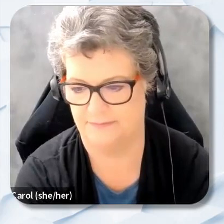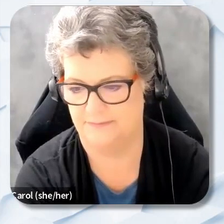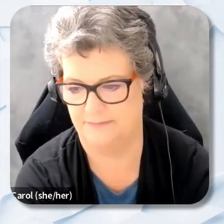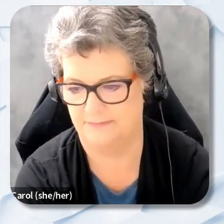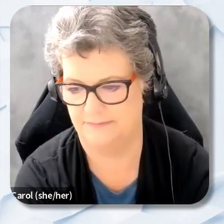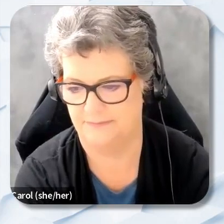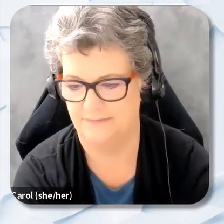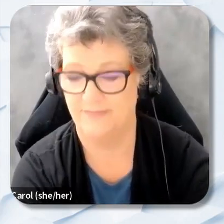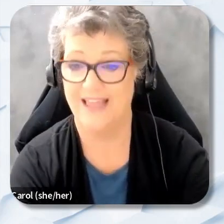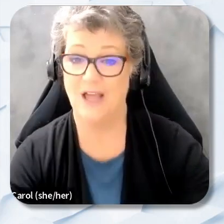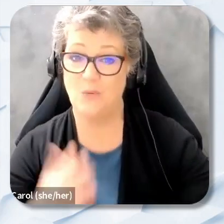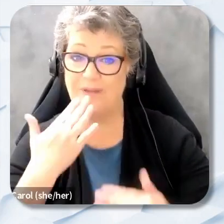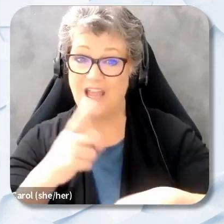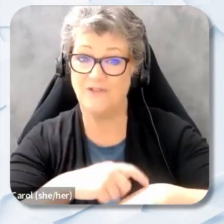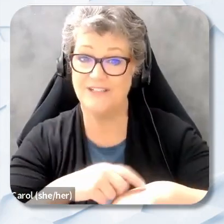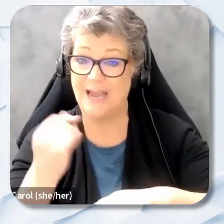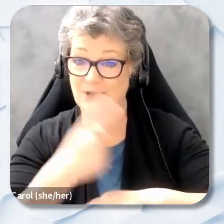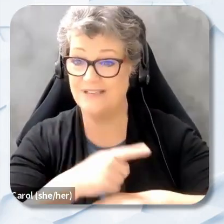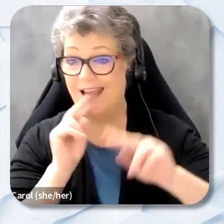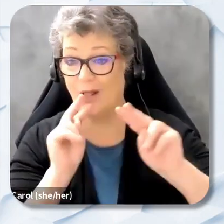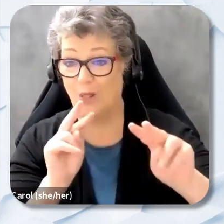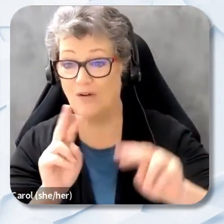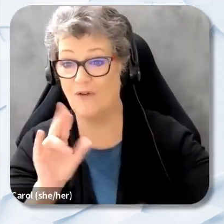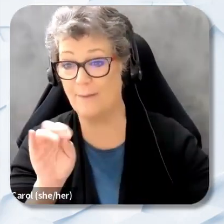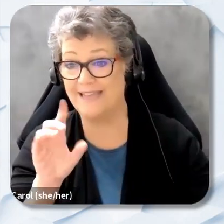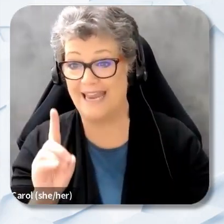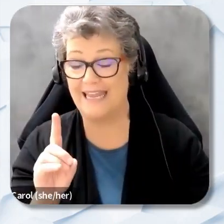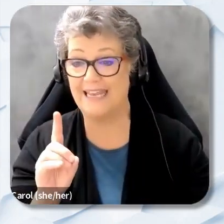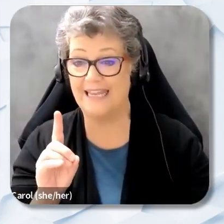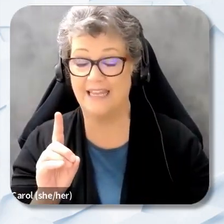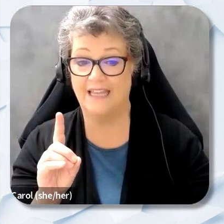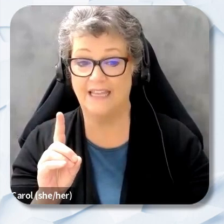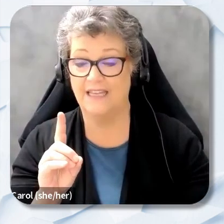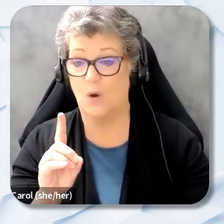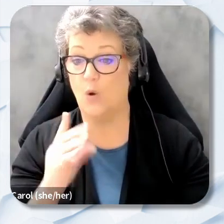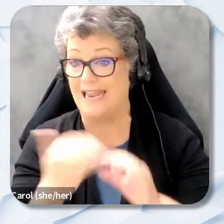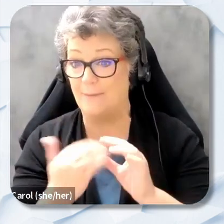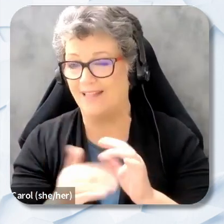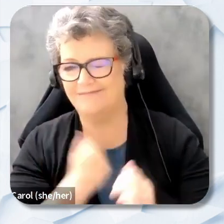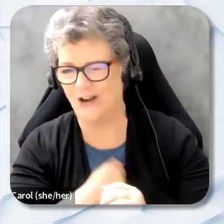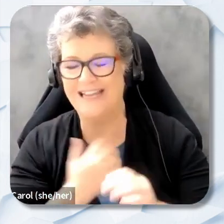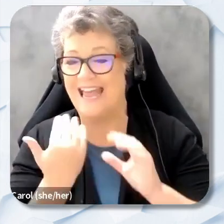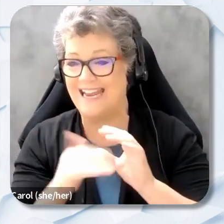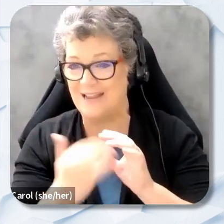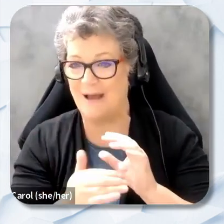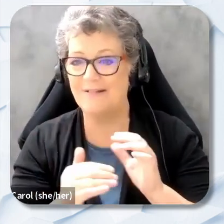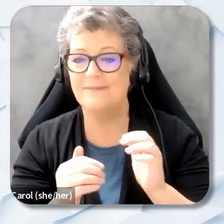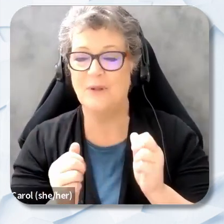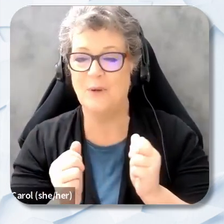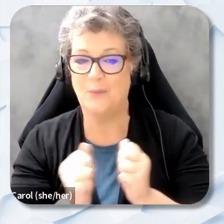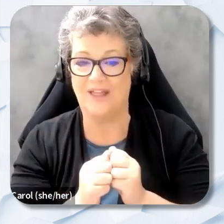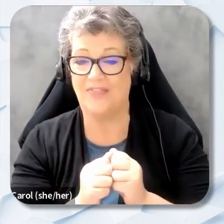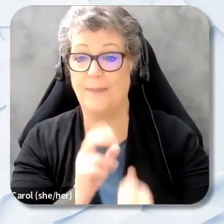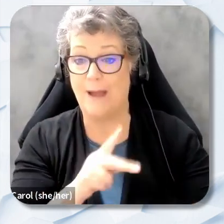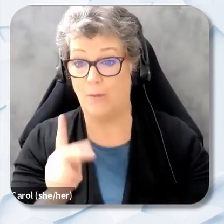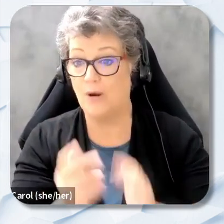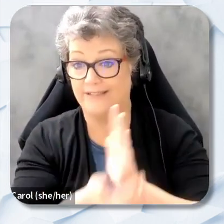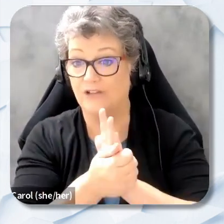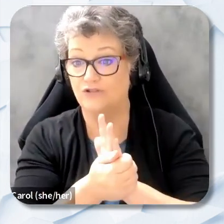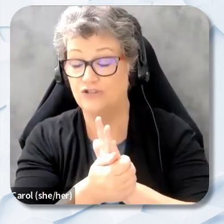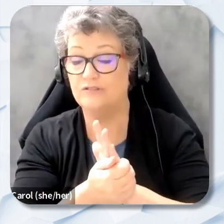Please watch for an updated... or an e-mail, sorry, with the PowerPoint slides for you.